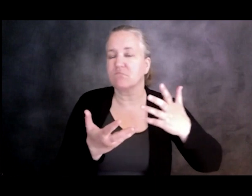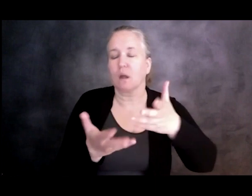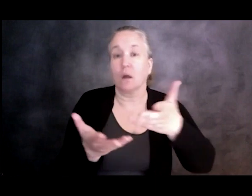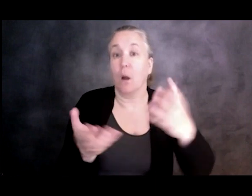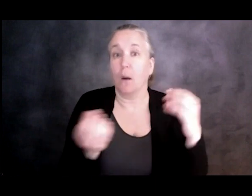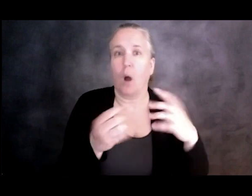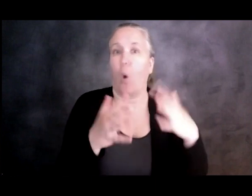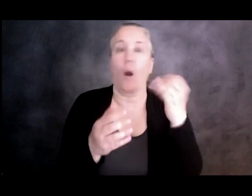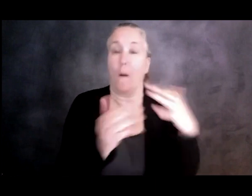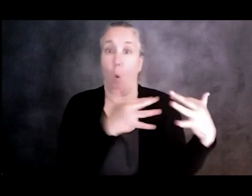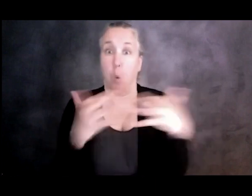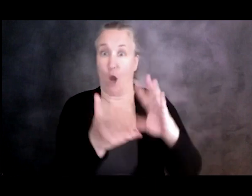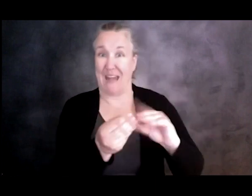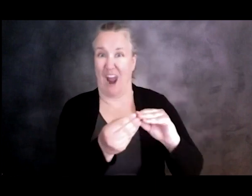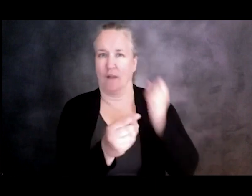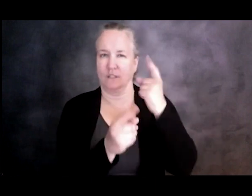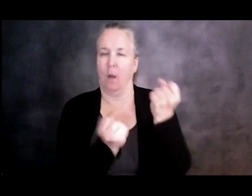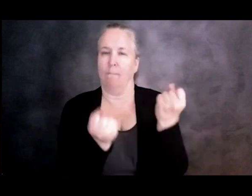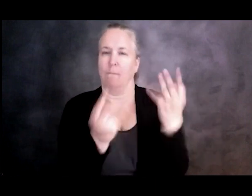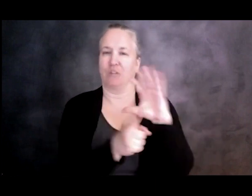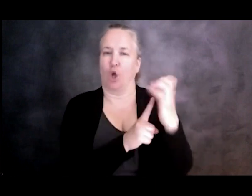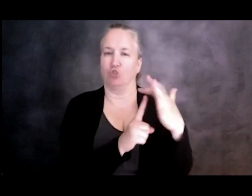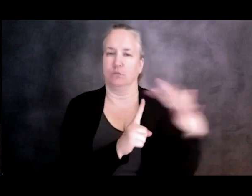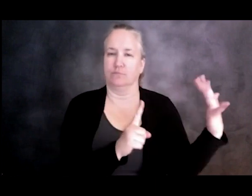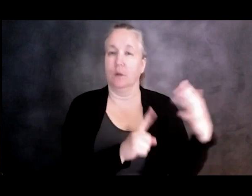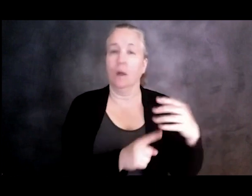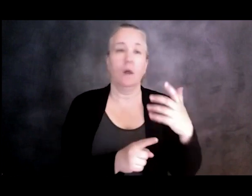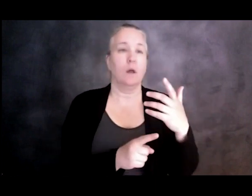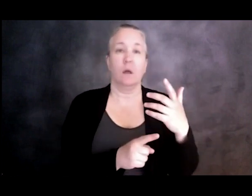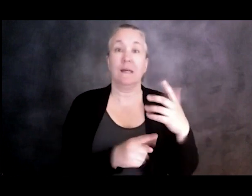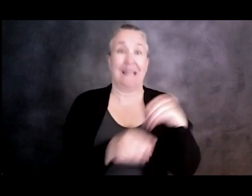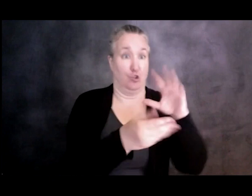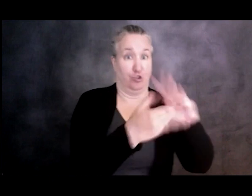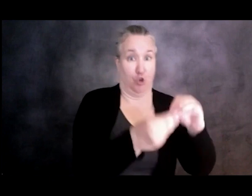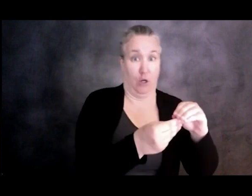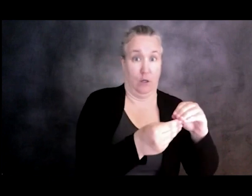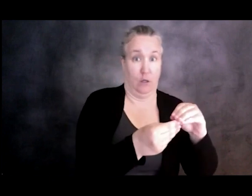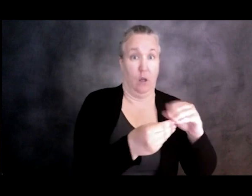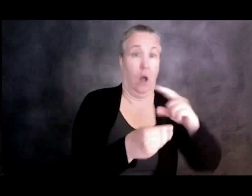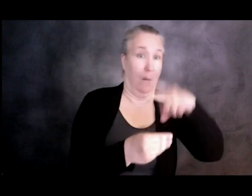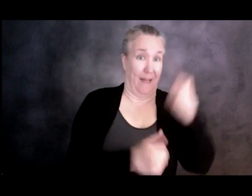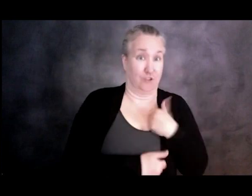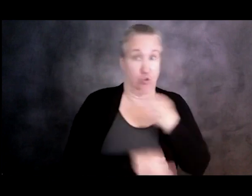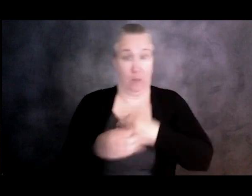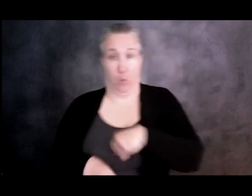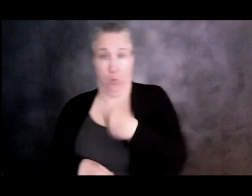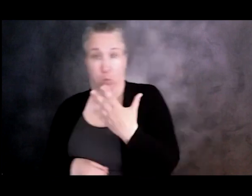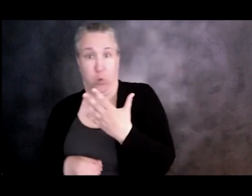are multicultural? OK. So is it better that we have a Black soldier in the story versus a white soldier? It depends on how that story is being told.